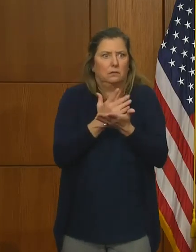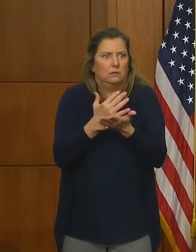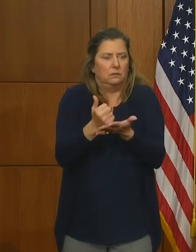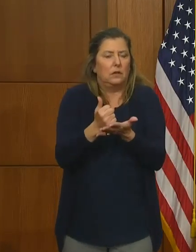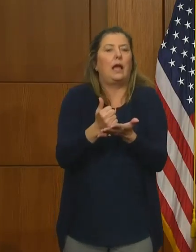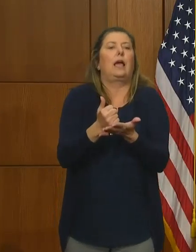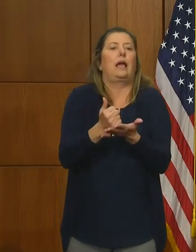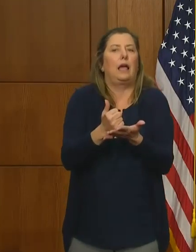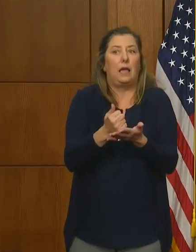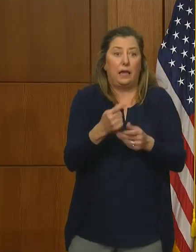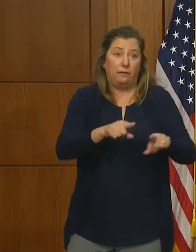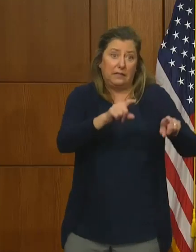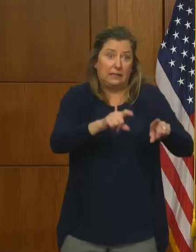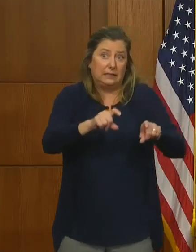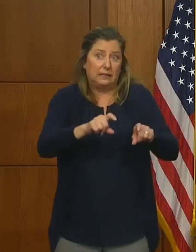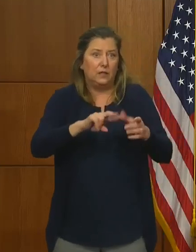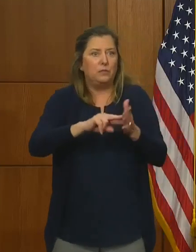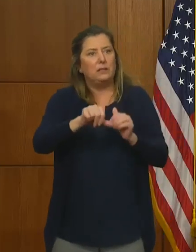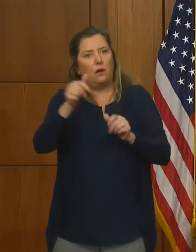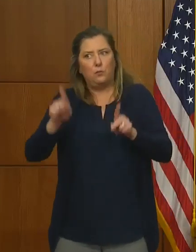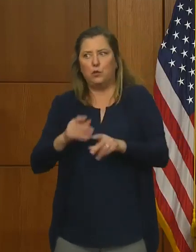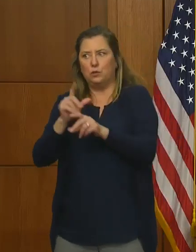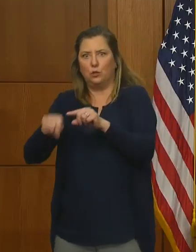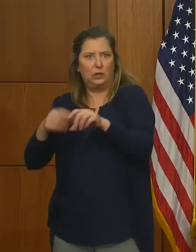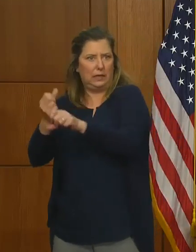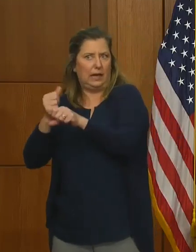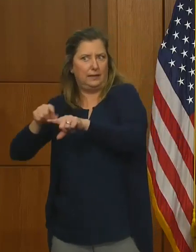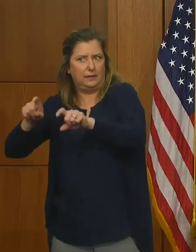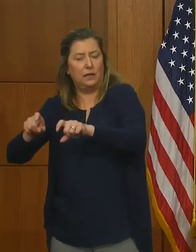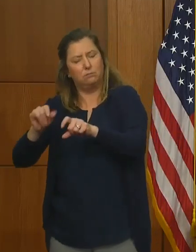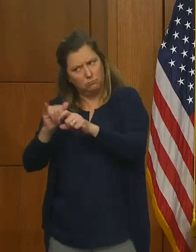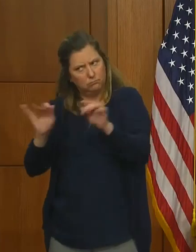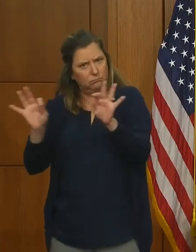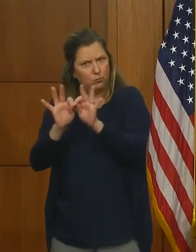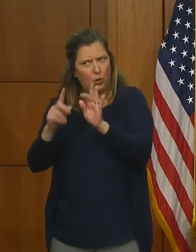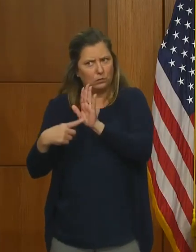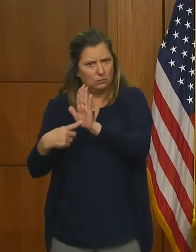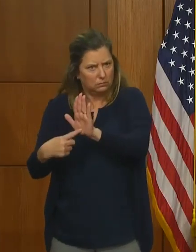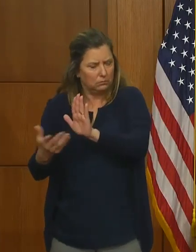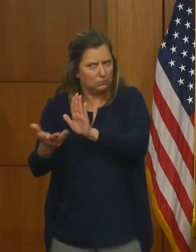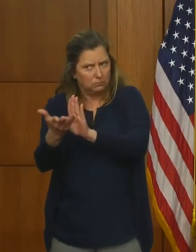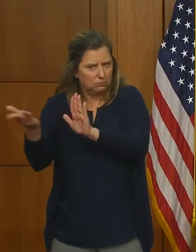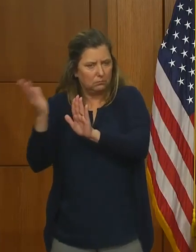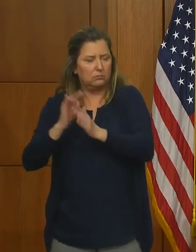ALL OF WHICH WERE IN GREAT SHORTAGE AT THE TIME IT AND PREVENT IT FROM SOMEBODY ELSE.